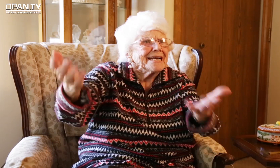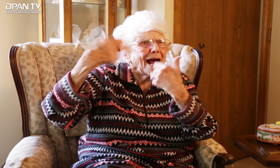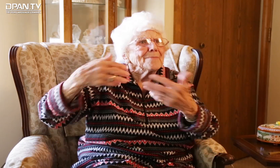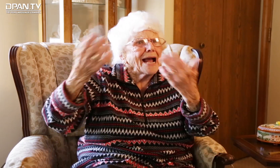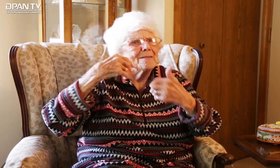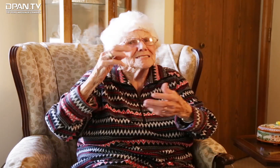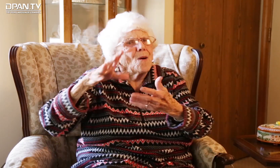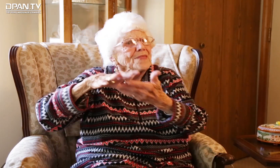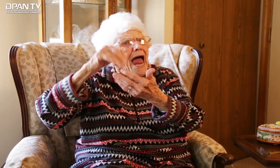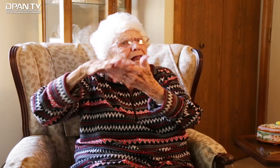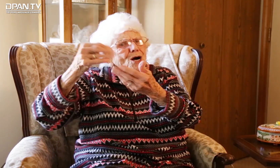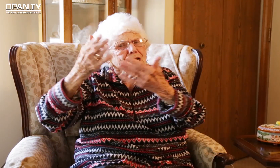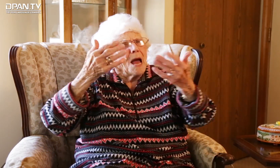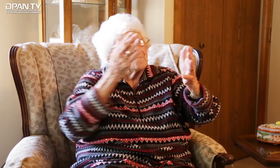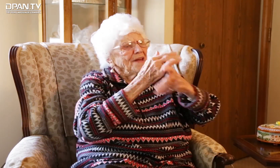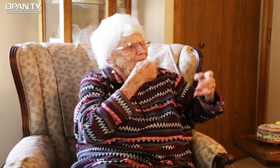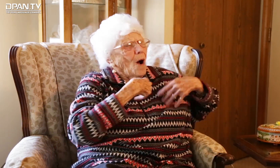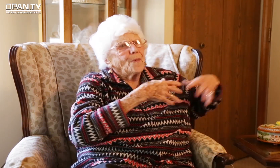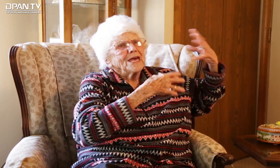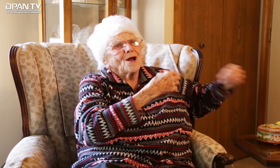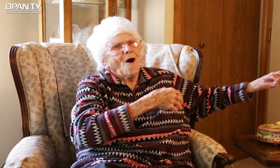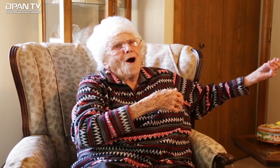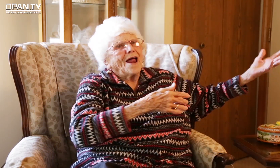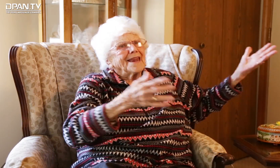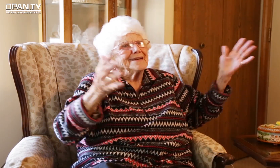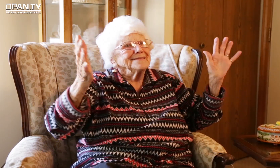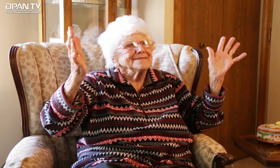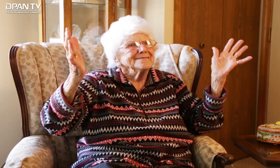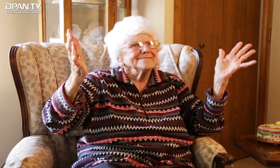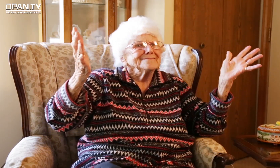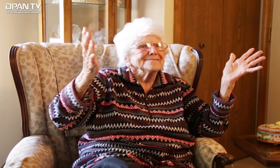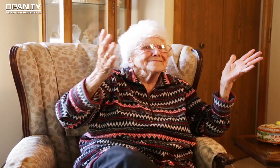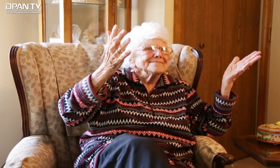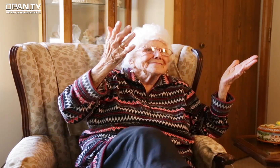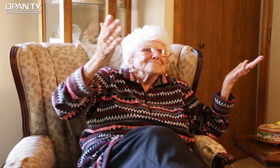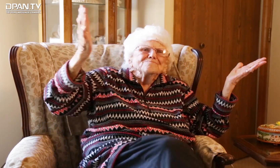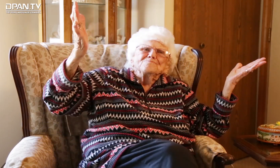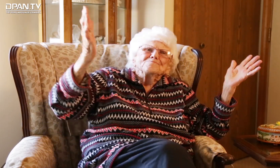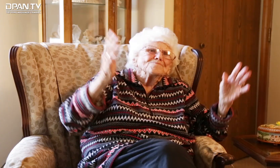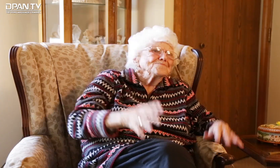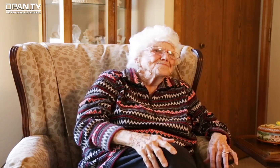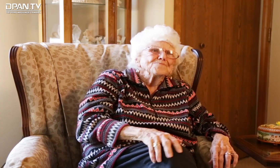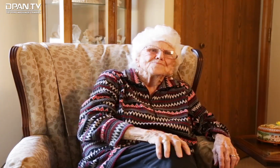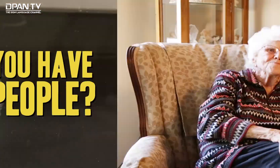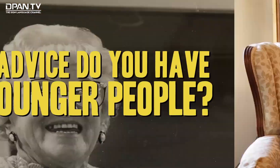I NEED the young people to come in so they can learn before we are gone. Hmm.